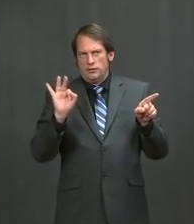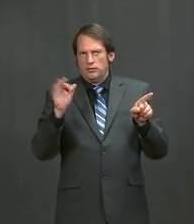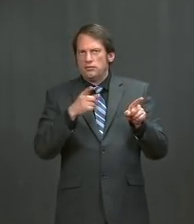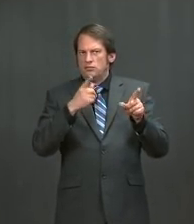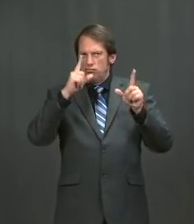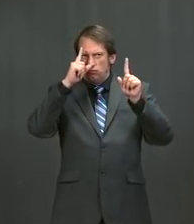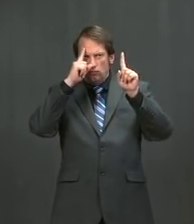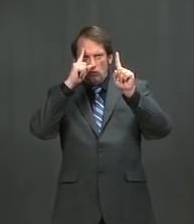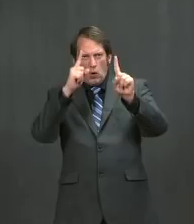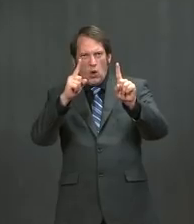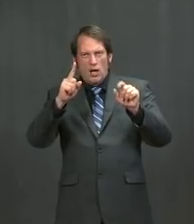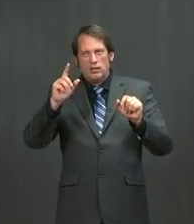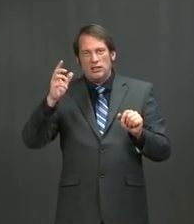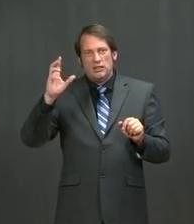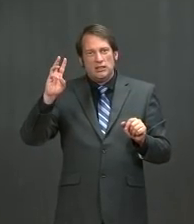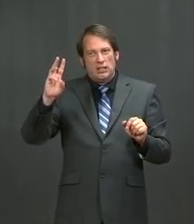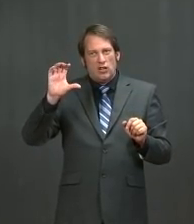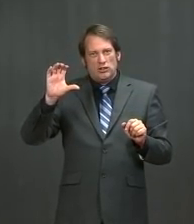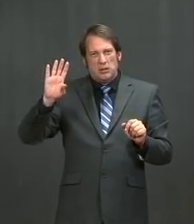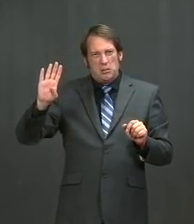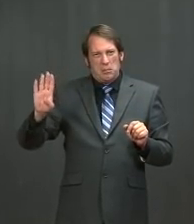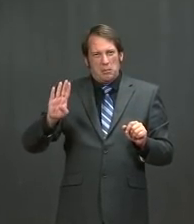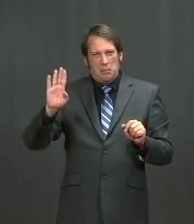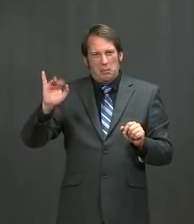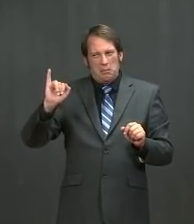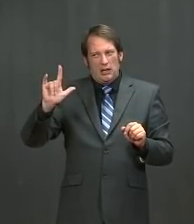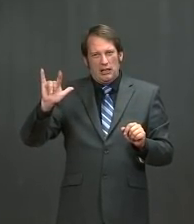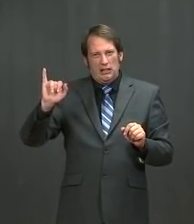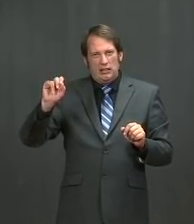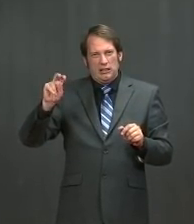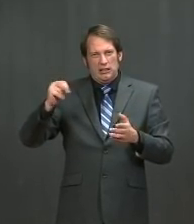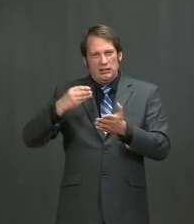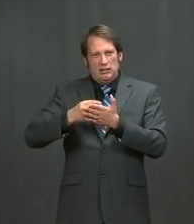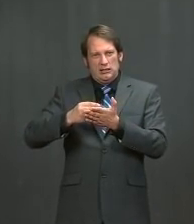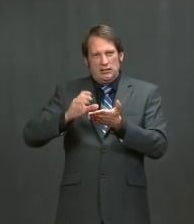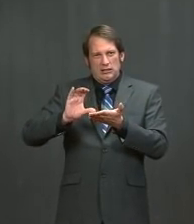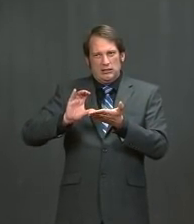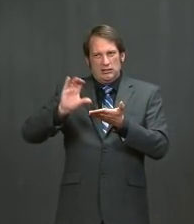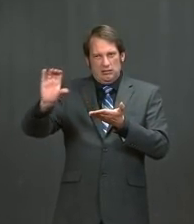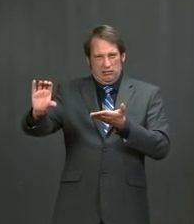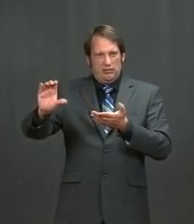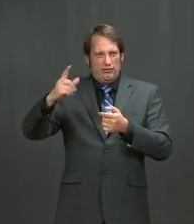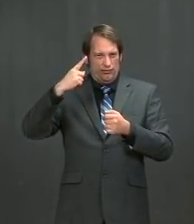to IMF member countries. It's part of a package of broader international efforts to support the global recovery.